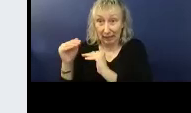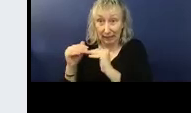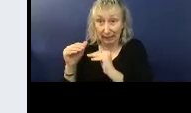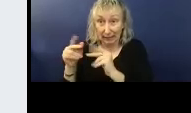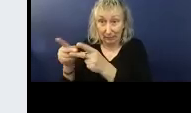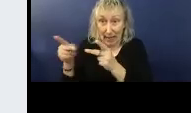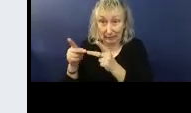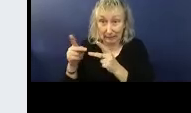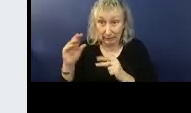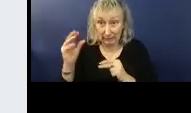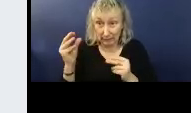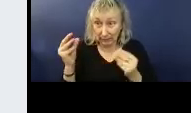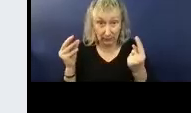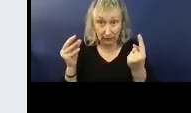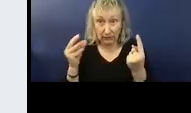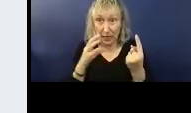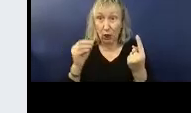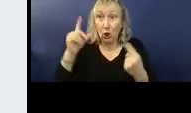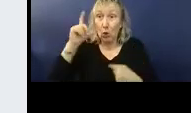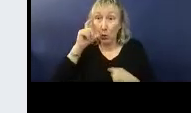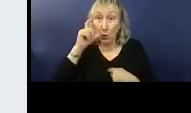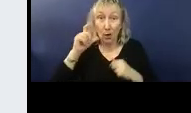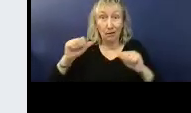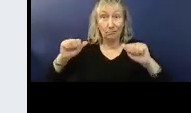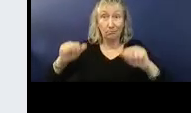alleged perpetrator that may have diverted the meds.